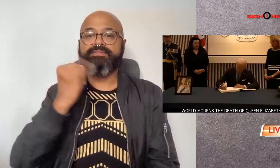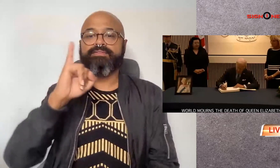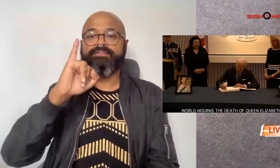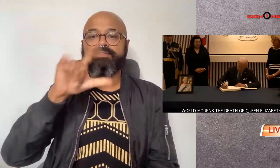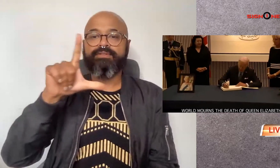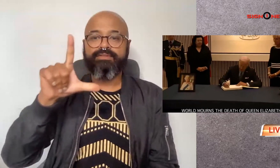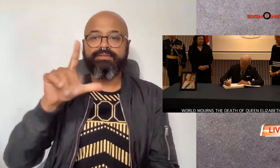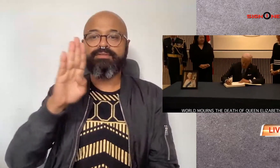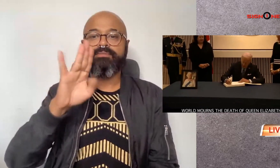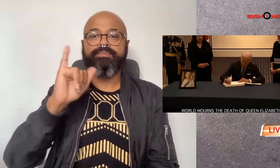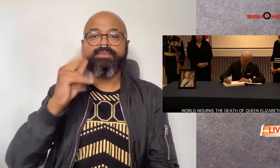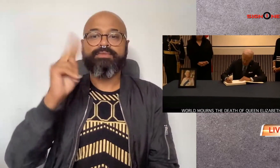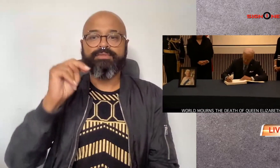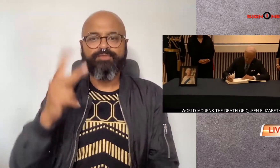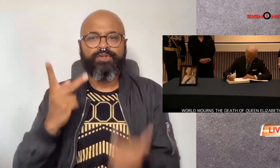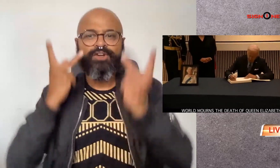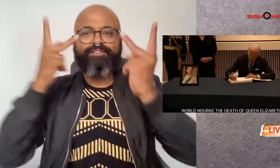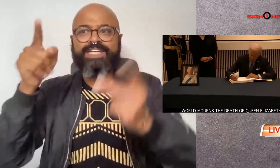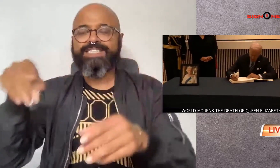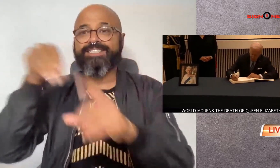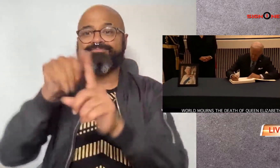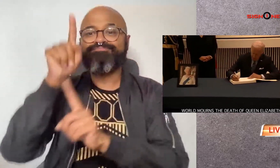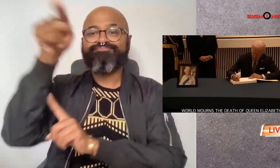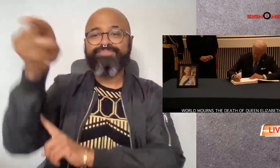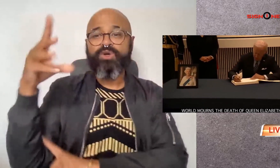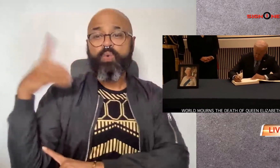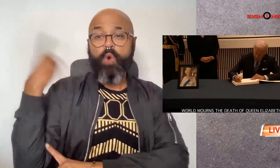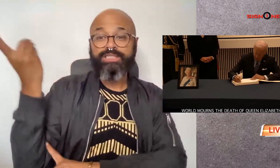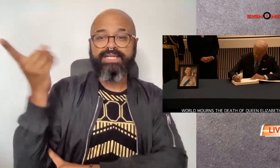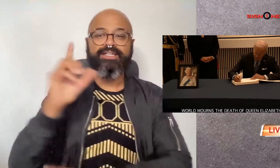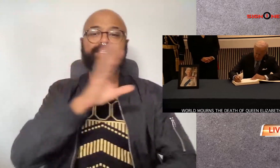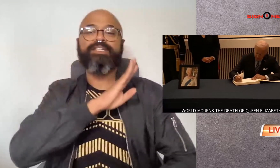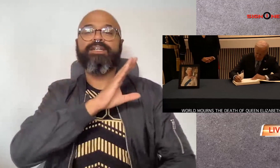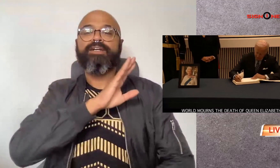President Joe Biden and First Lady Jill Biden visited the British Embassy